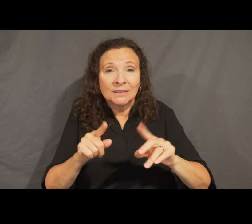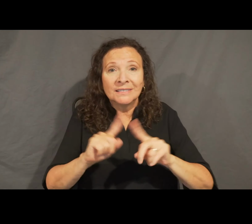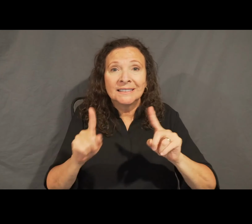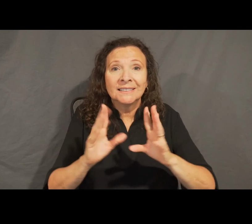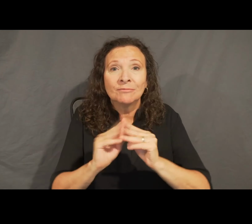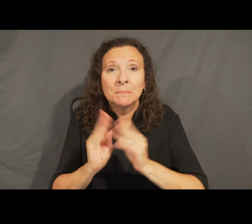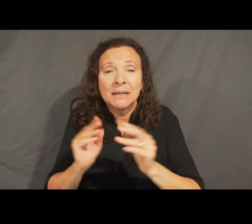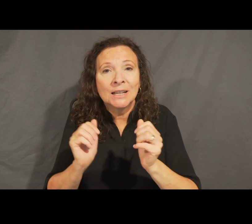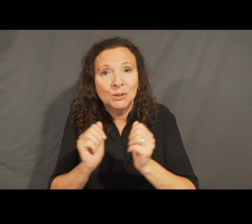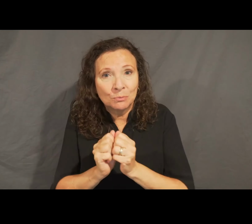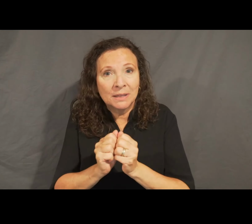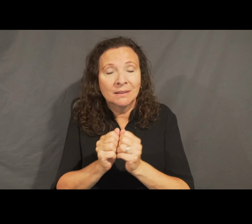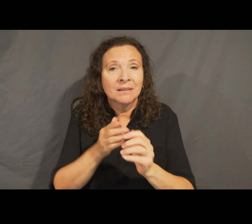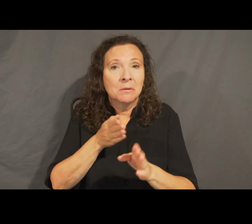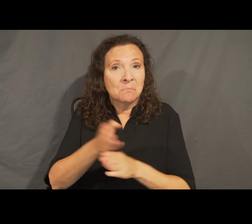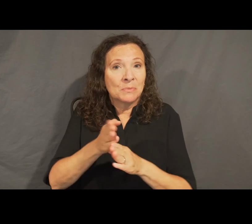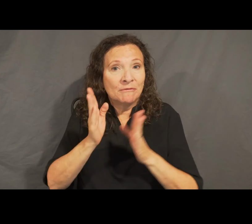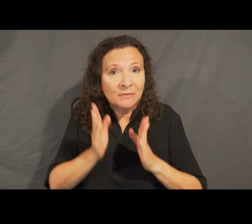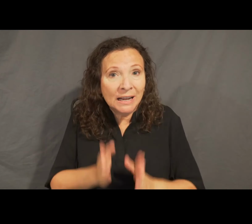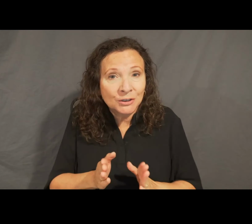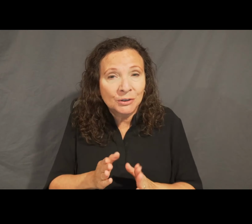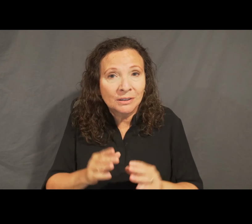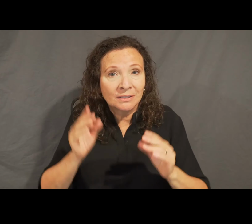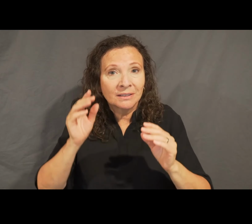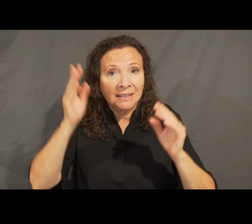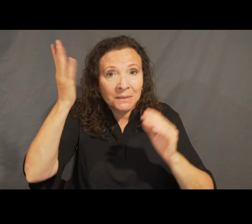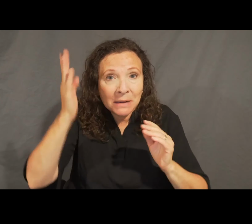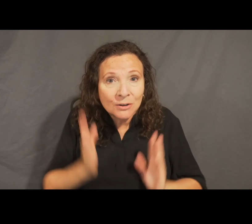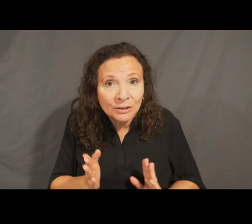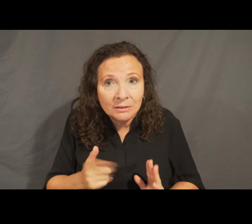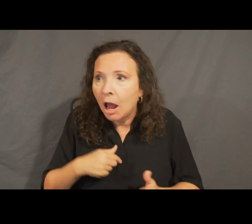I learned a ton from them and I still do.